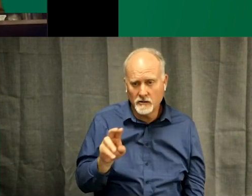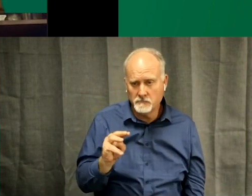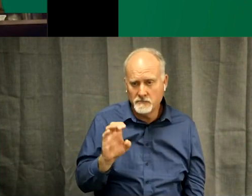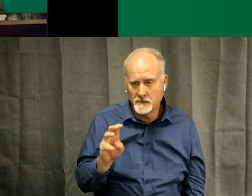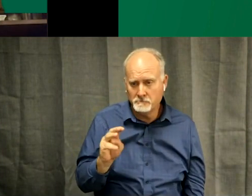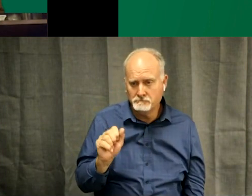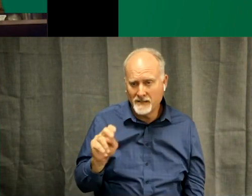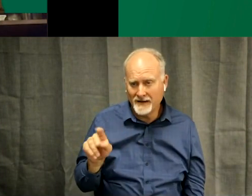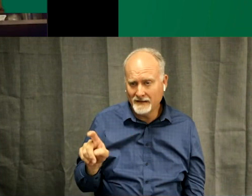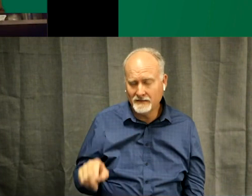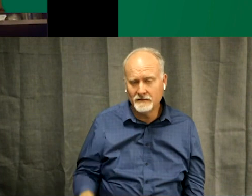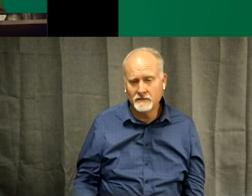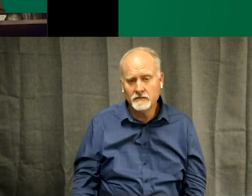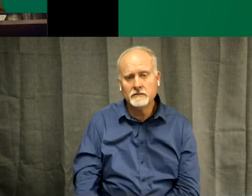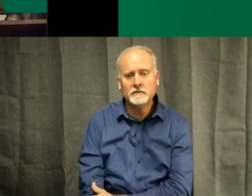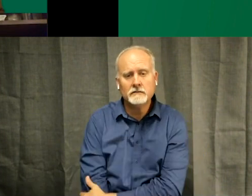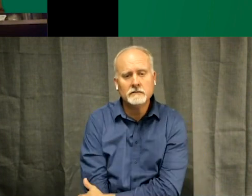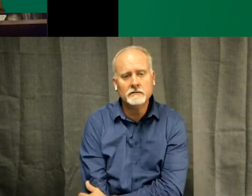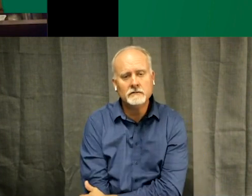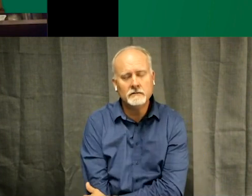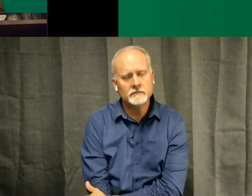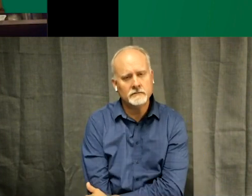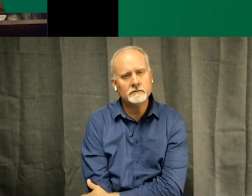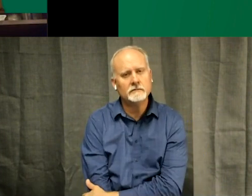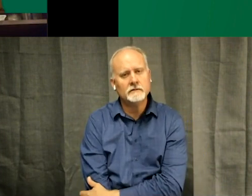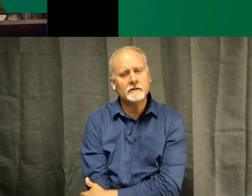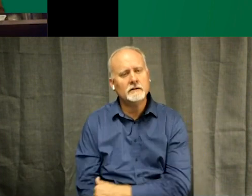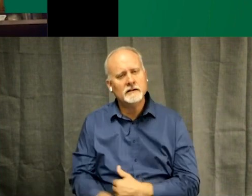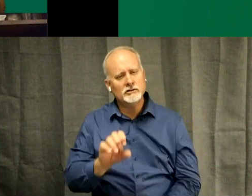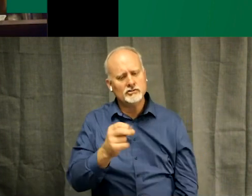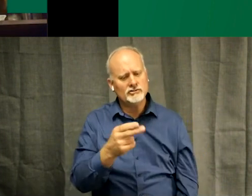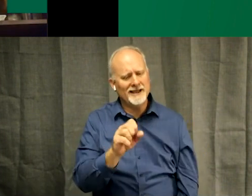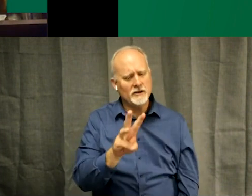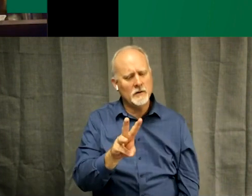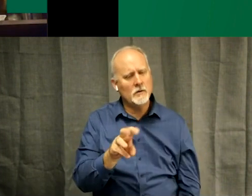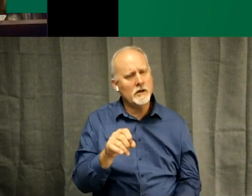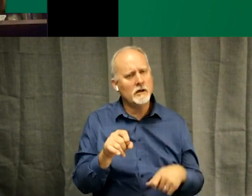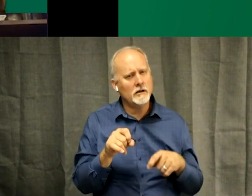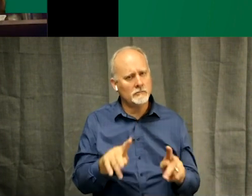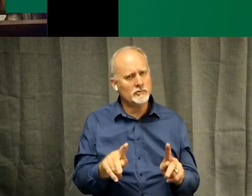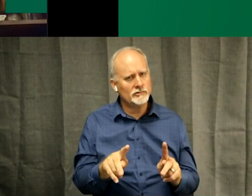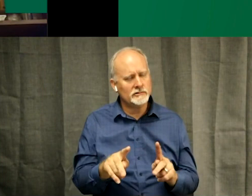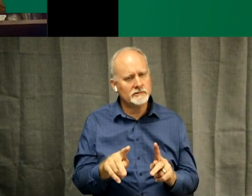i don't know if you want to take that yeah so um the shadowing opportunities um the students